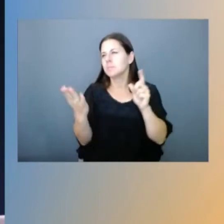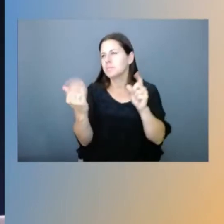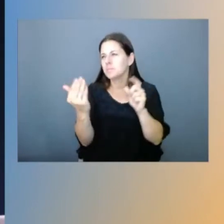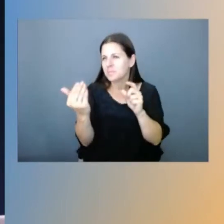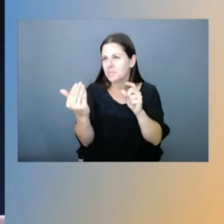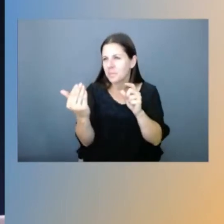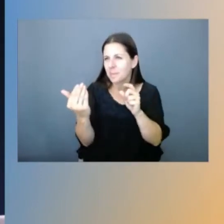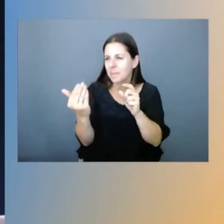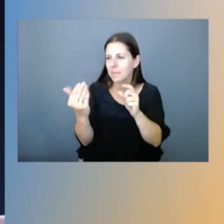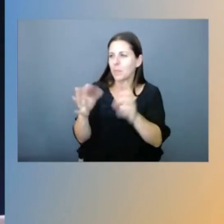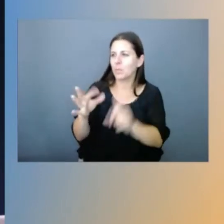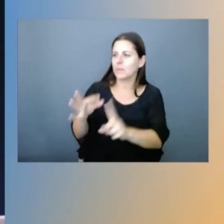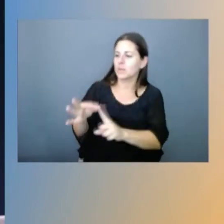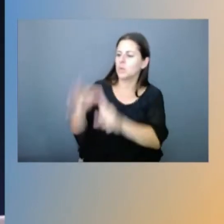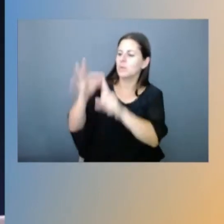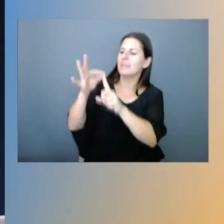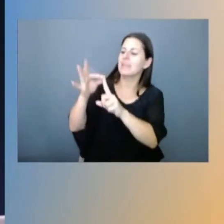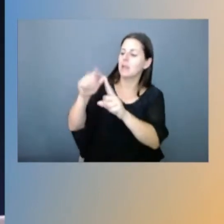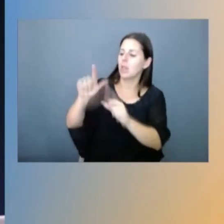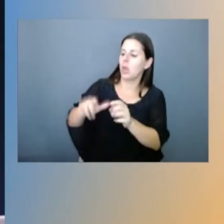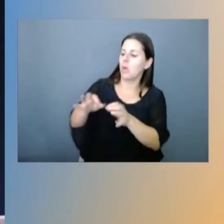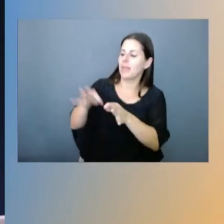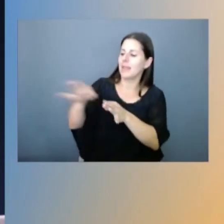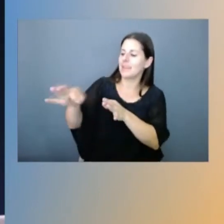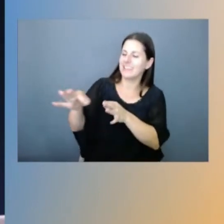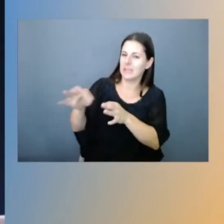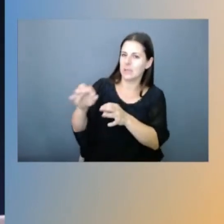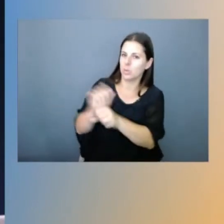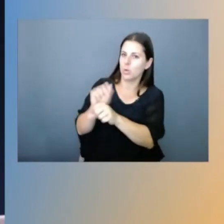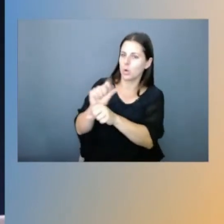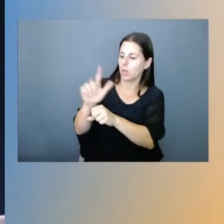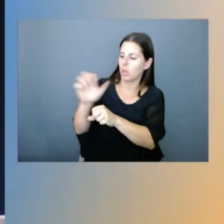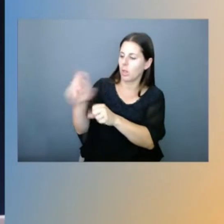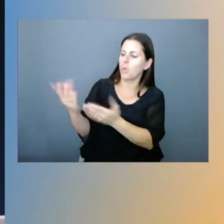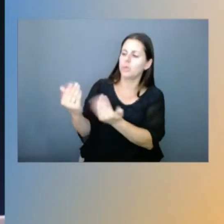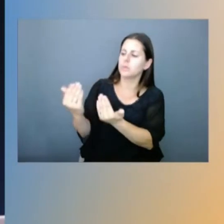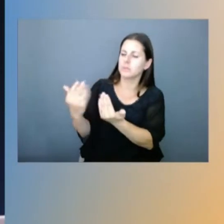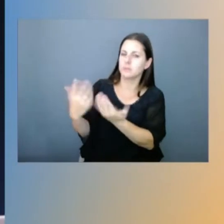low-latency workloads that are out there that are particularly important here for the SSDs.